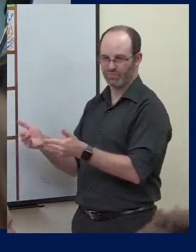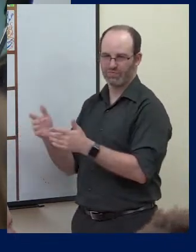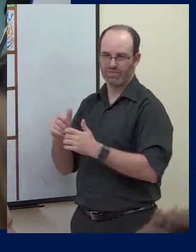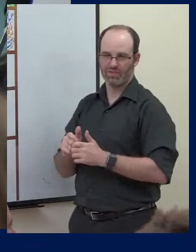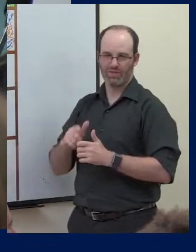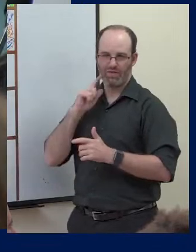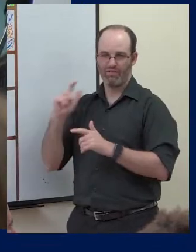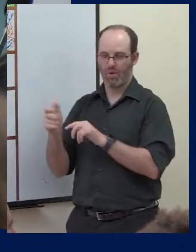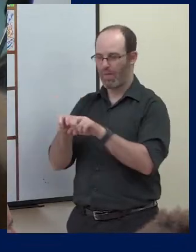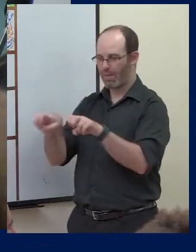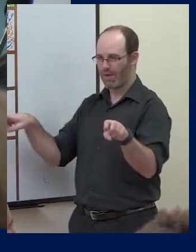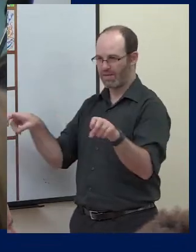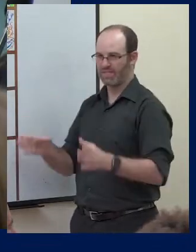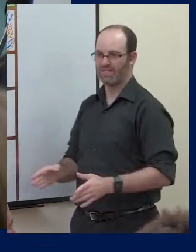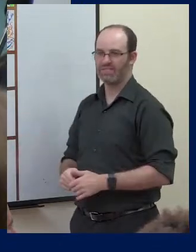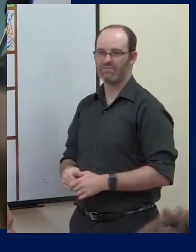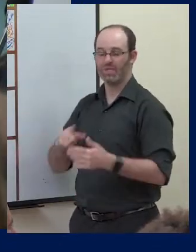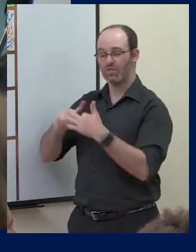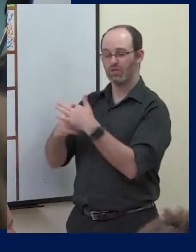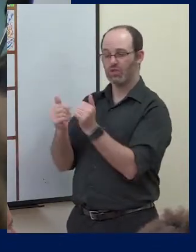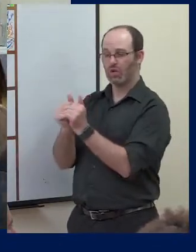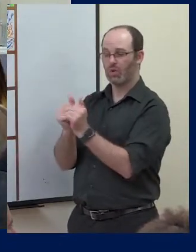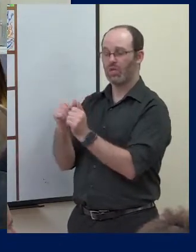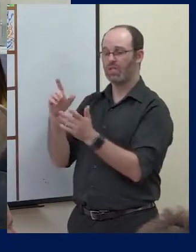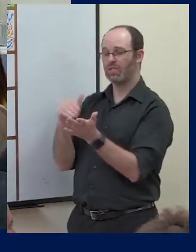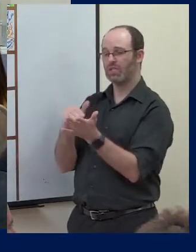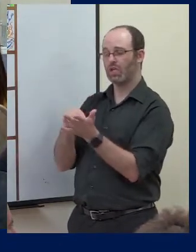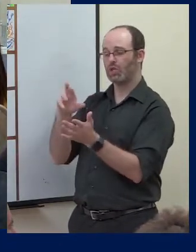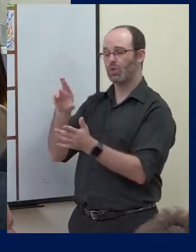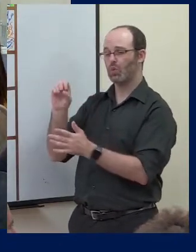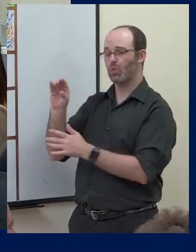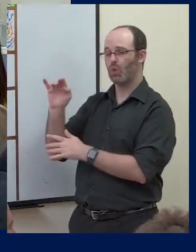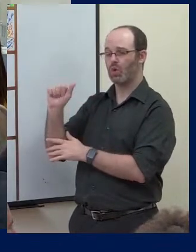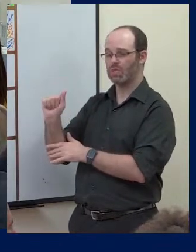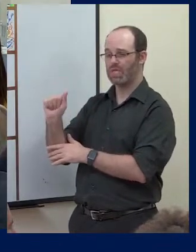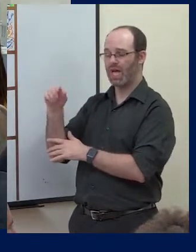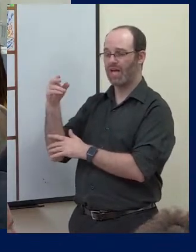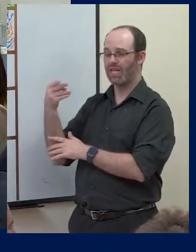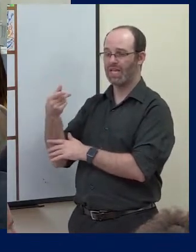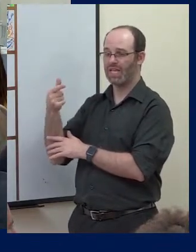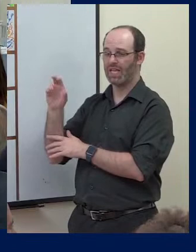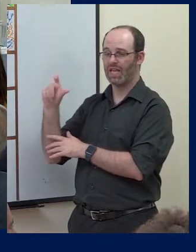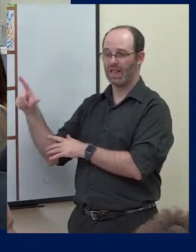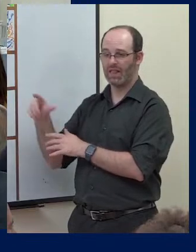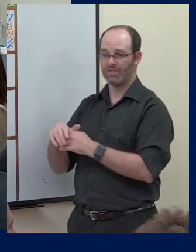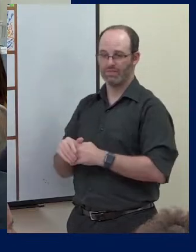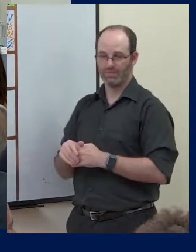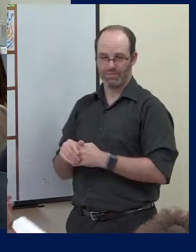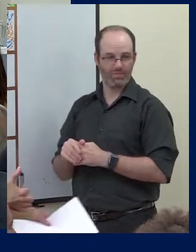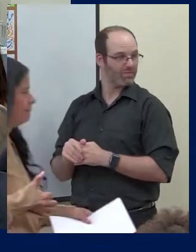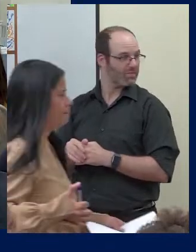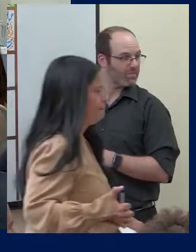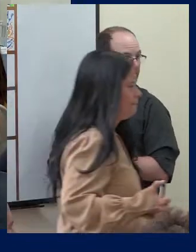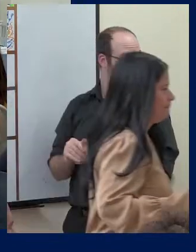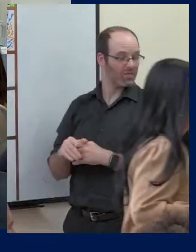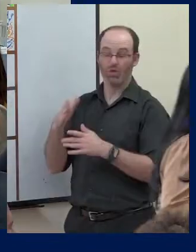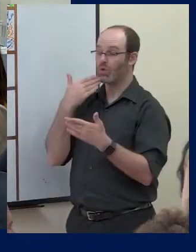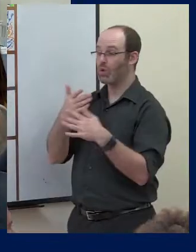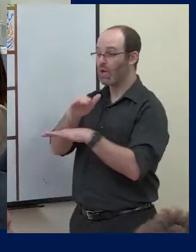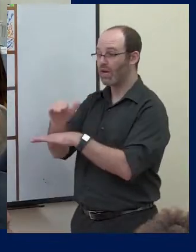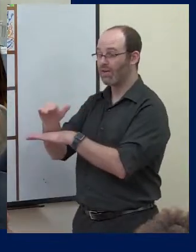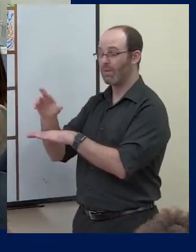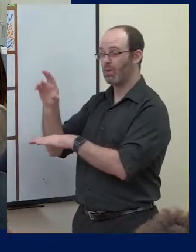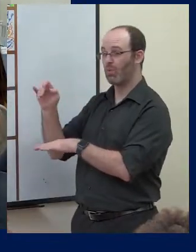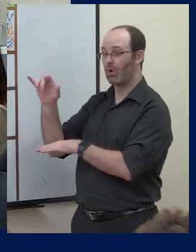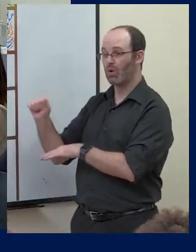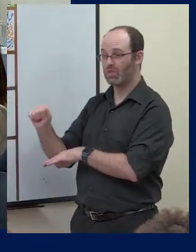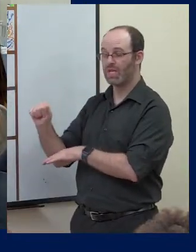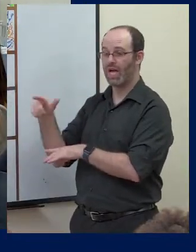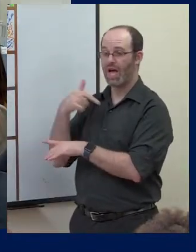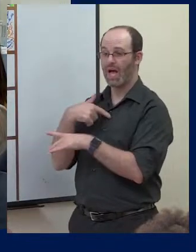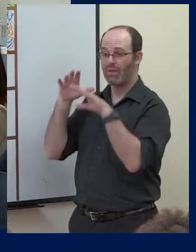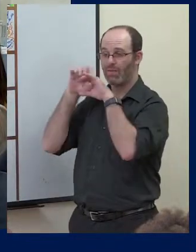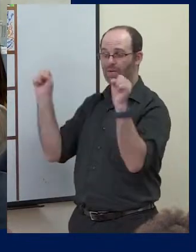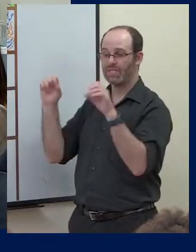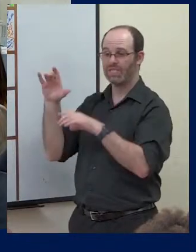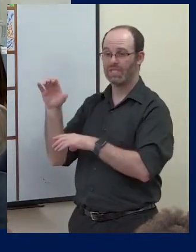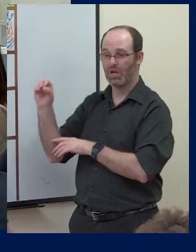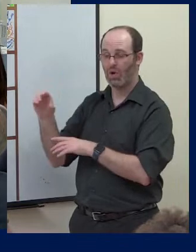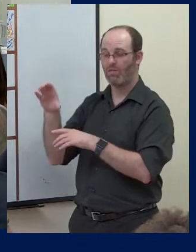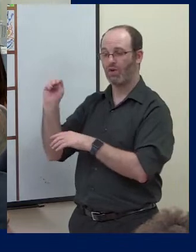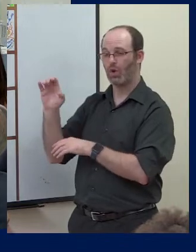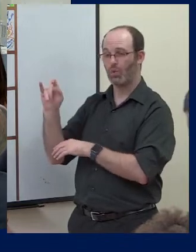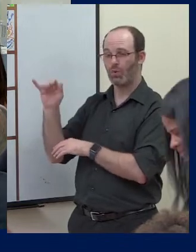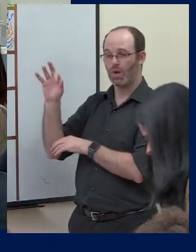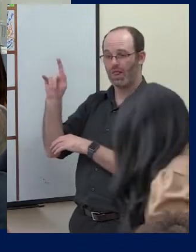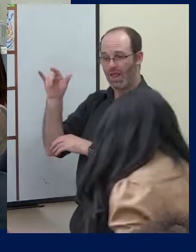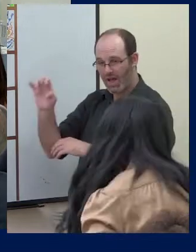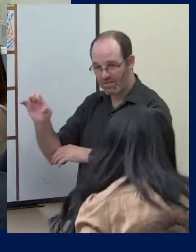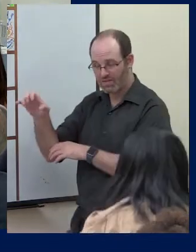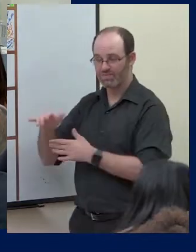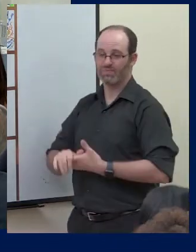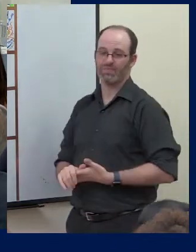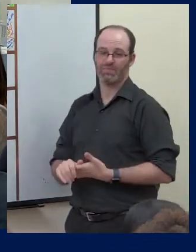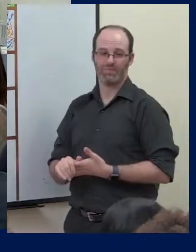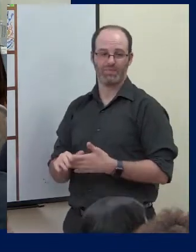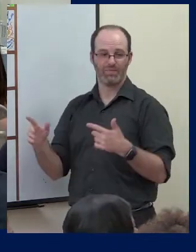for our panelists and let's start with Dr. Rosa.